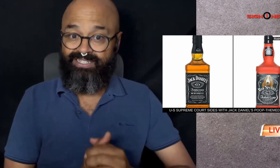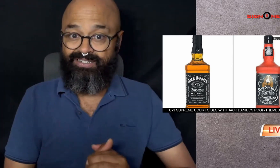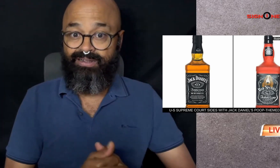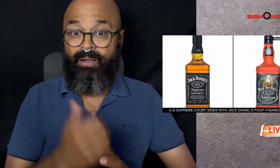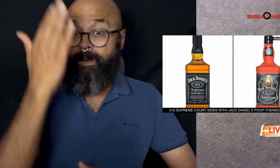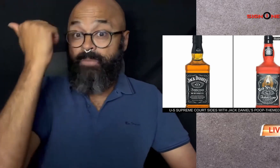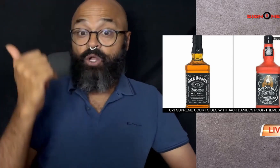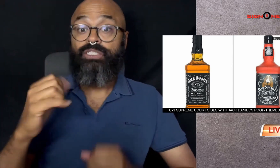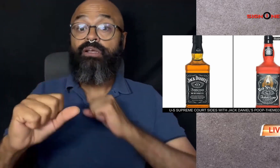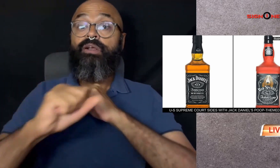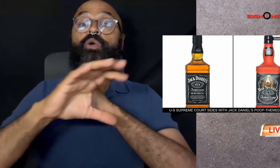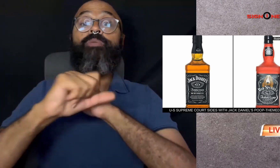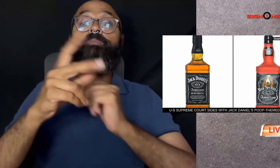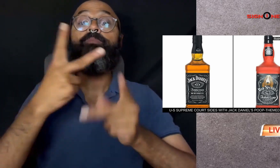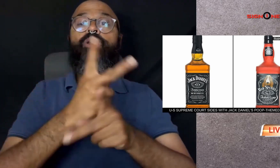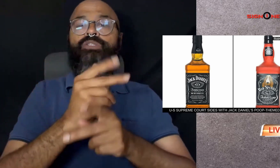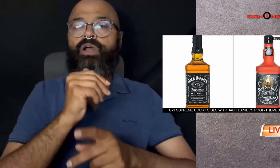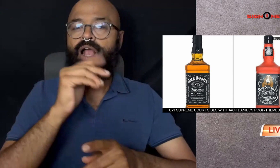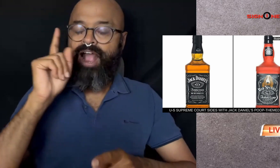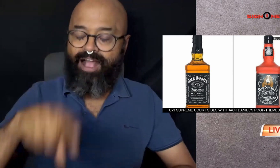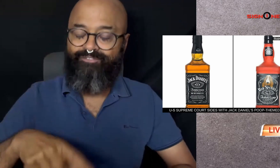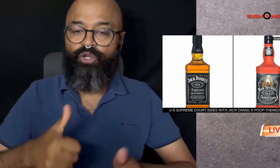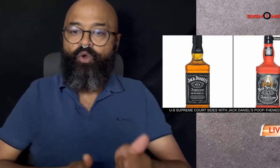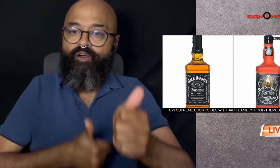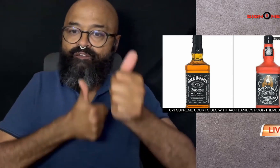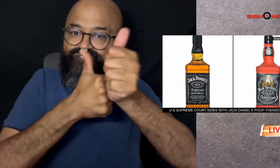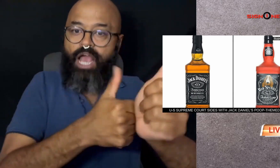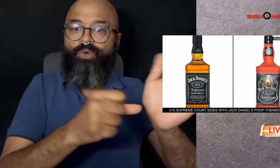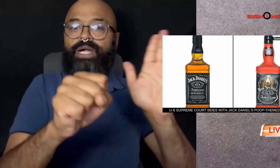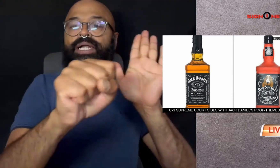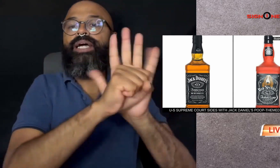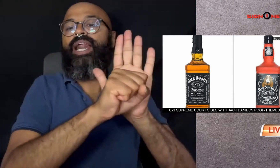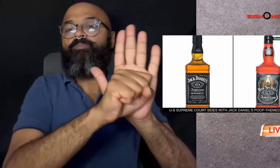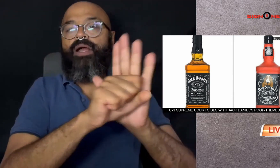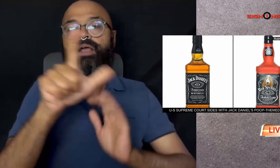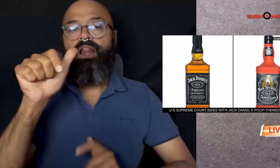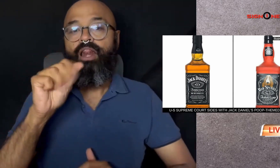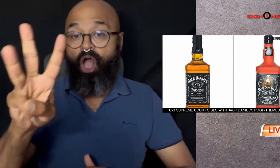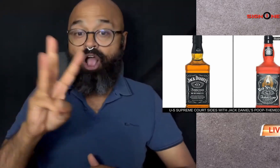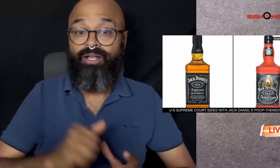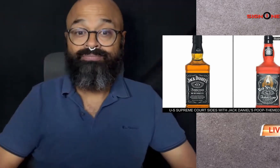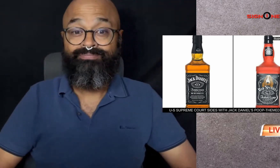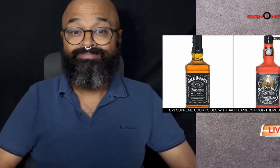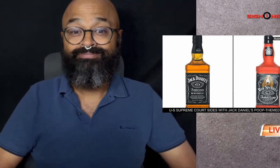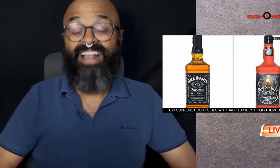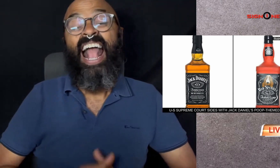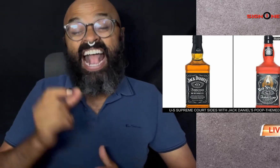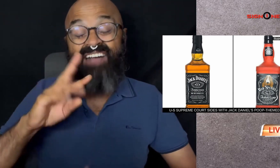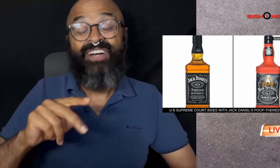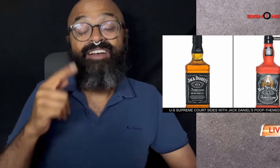because commercial products have to follow trademark law even for poop jokes